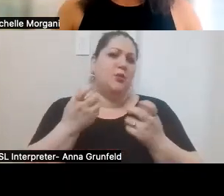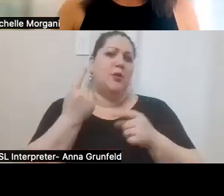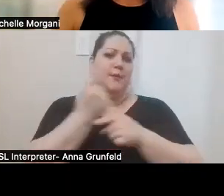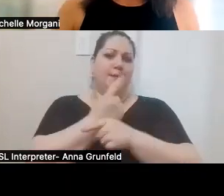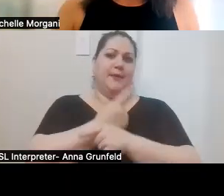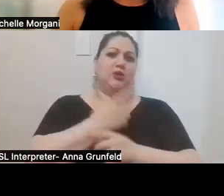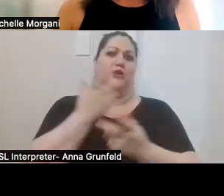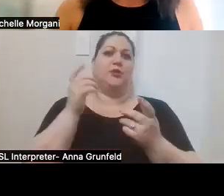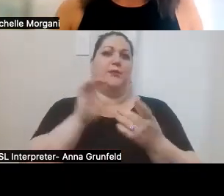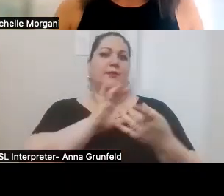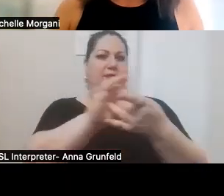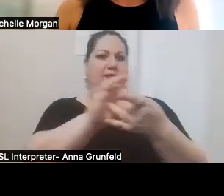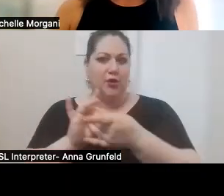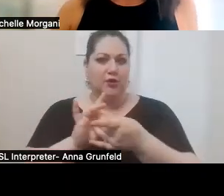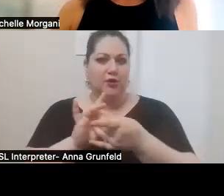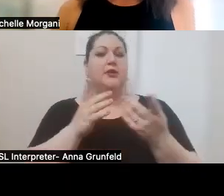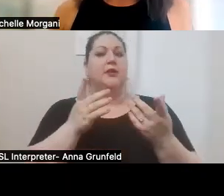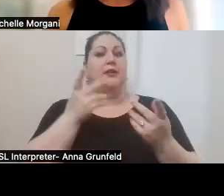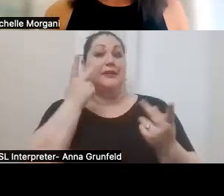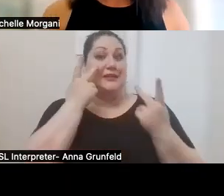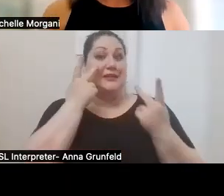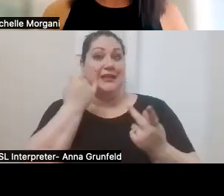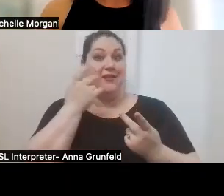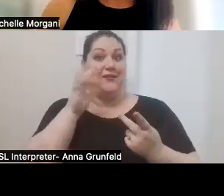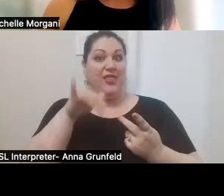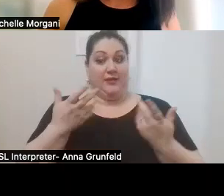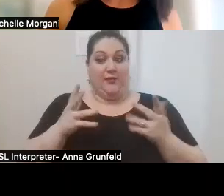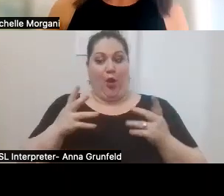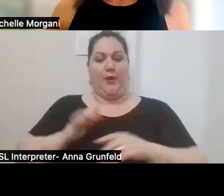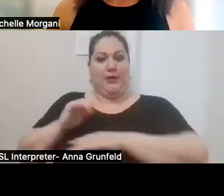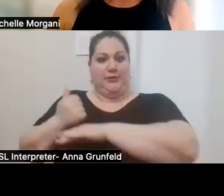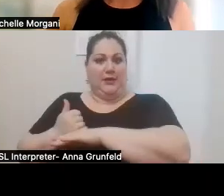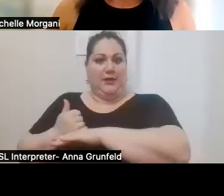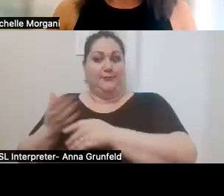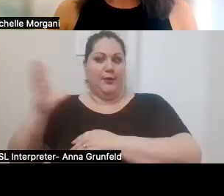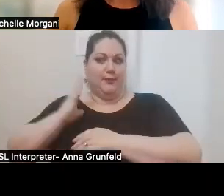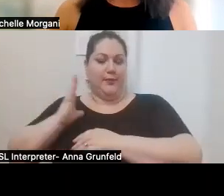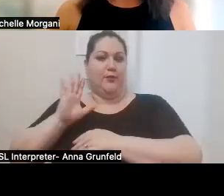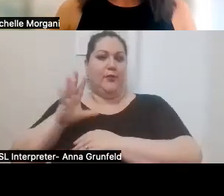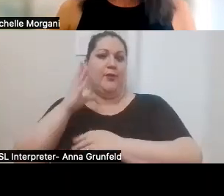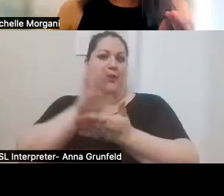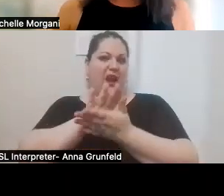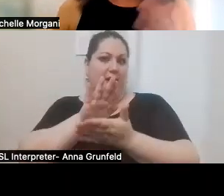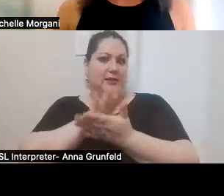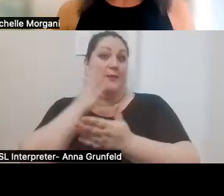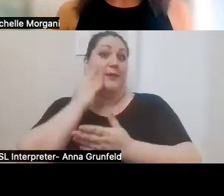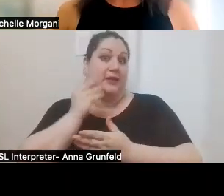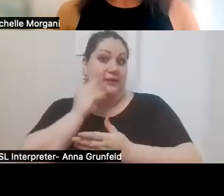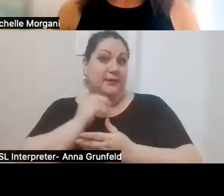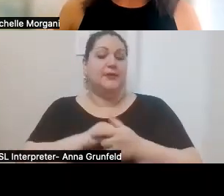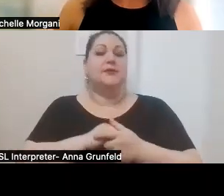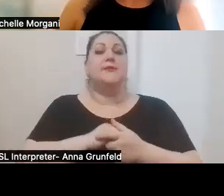out if any of those pieces existed in the students’ previous academic experiences as well, or in their current experiences.